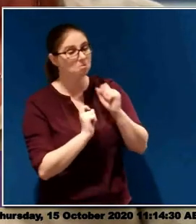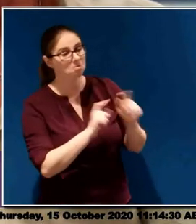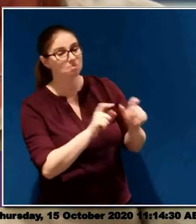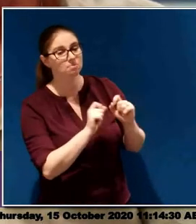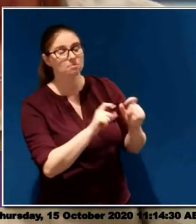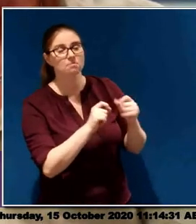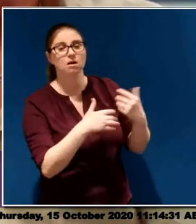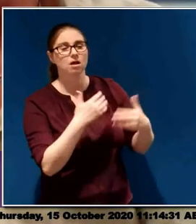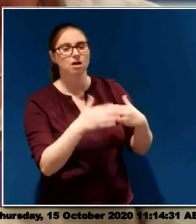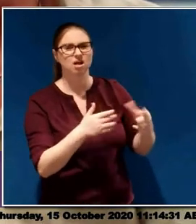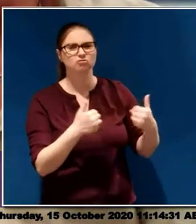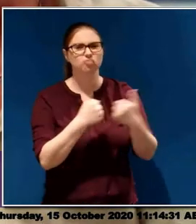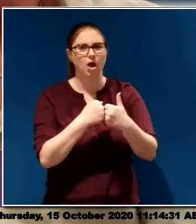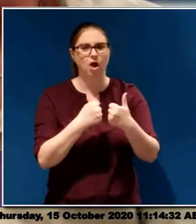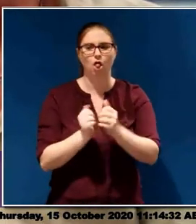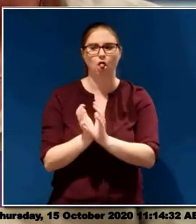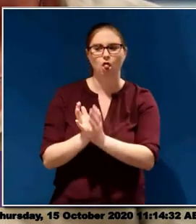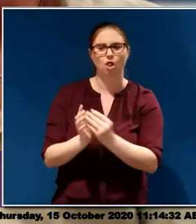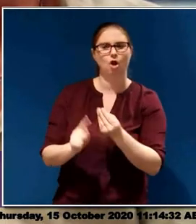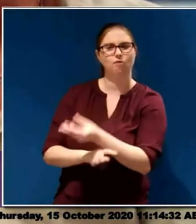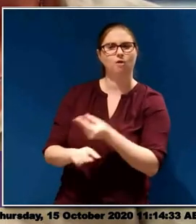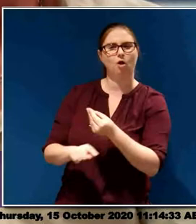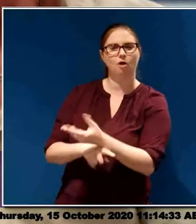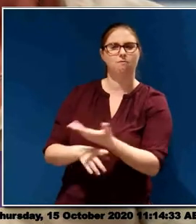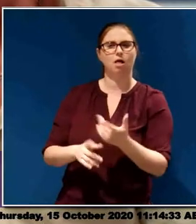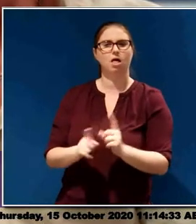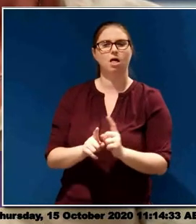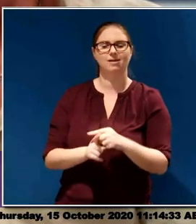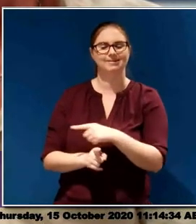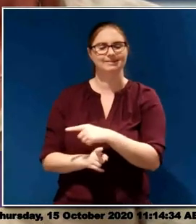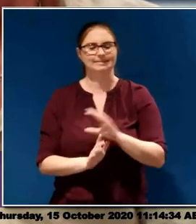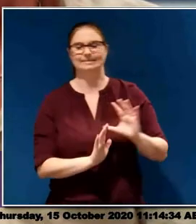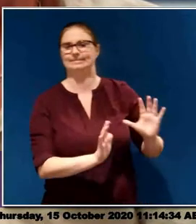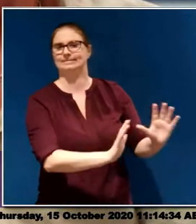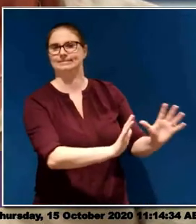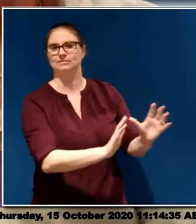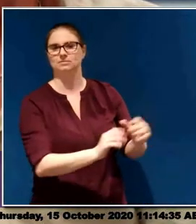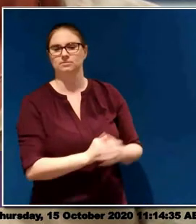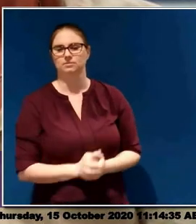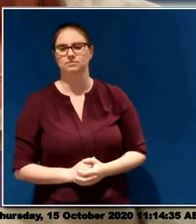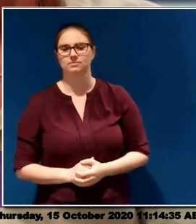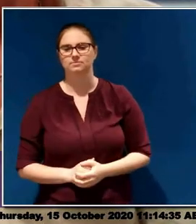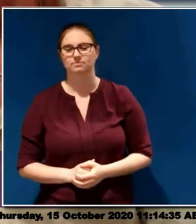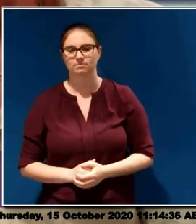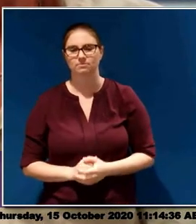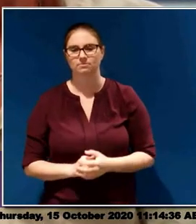He couldn't understand why he had to go to school with criminals when he wasn't one himself.